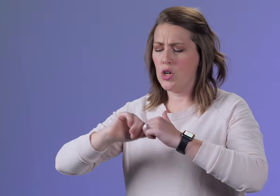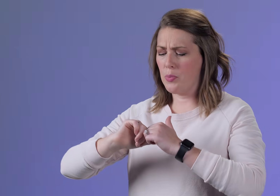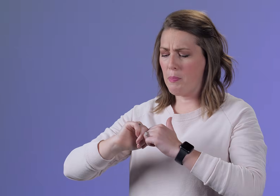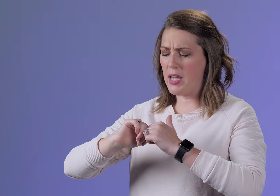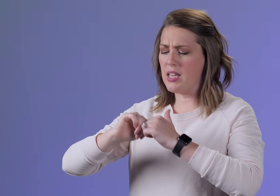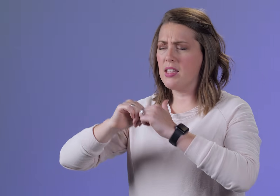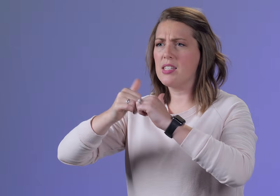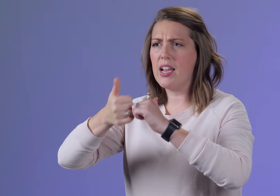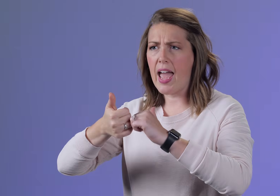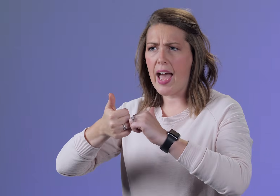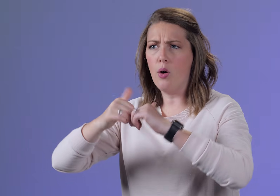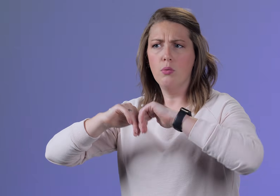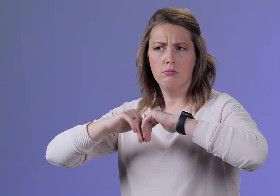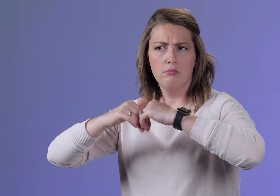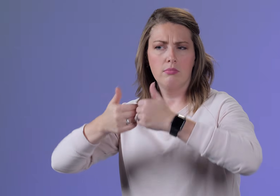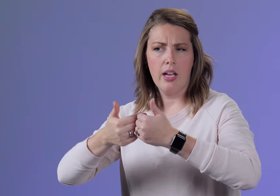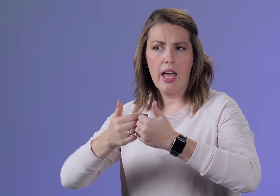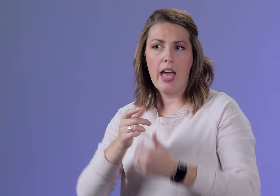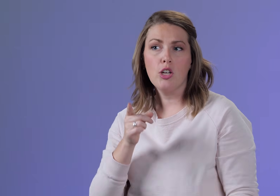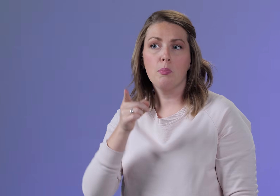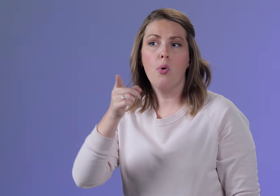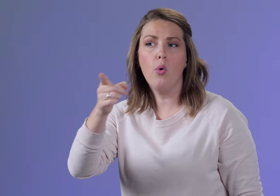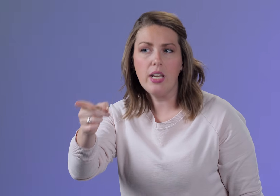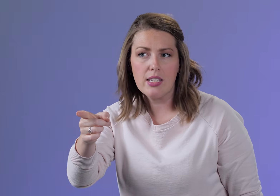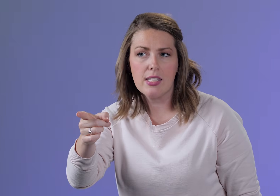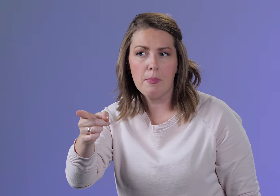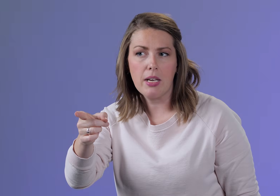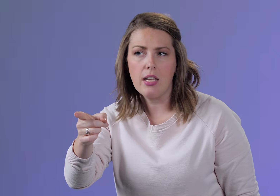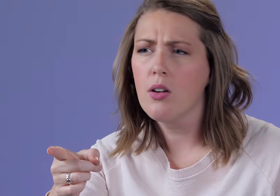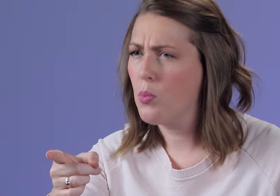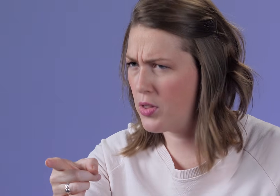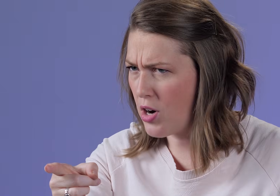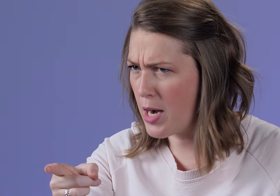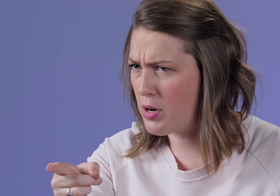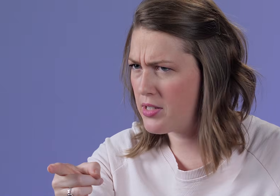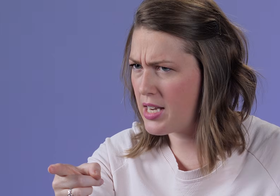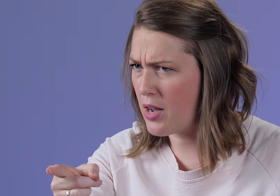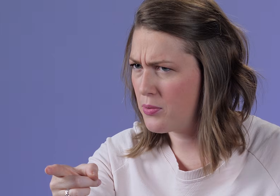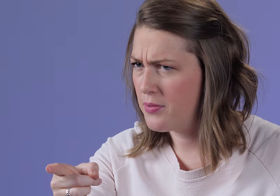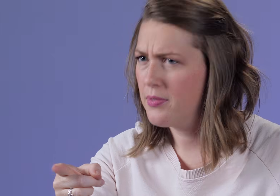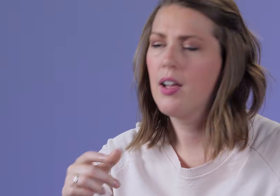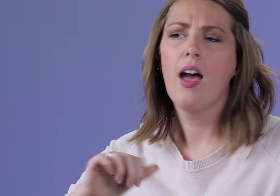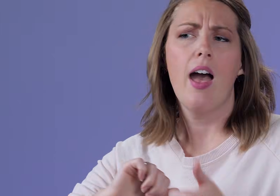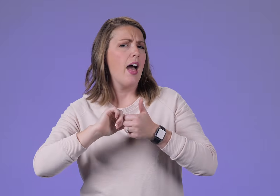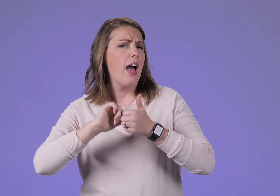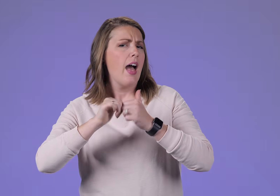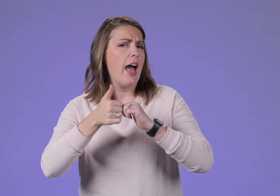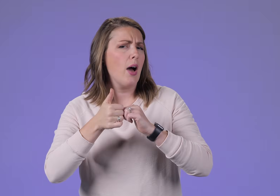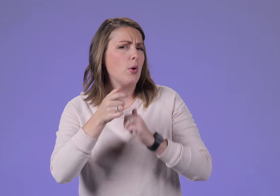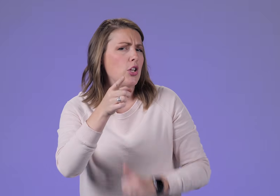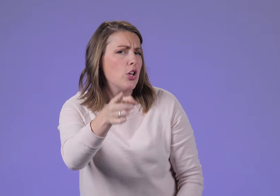You're making the sign HOW and you're pointing to somebody with your eyebrows down. HOW ARE YOU?